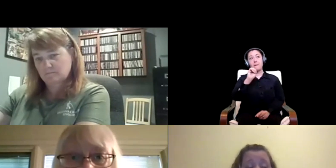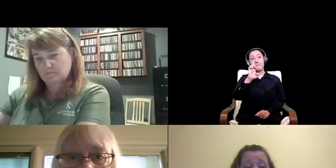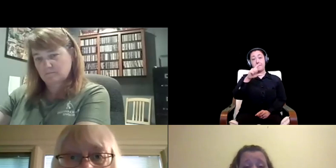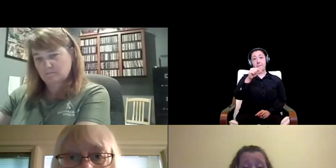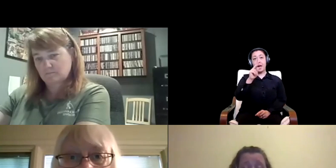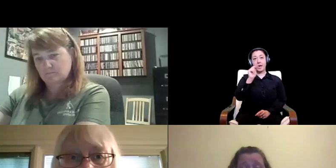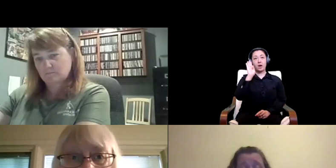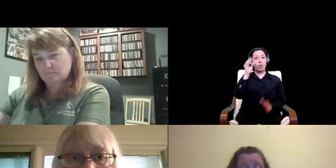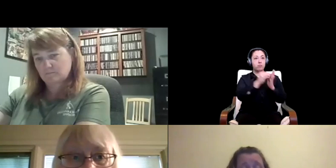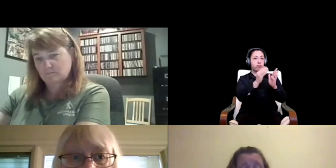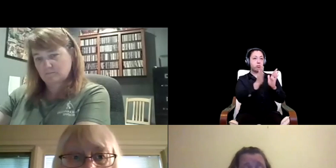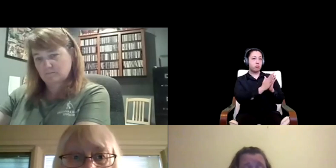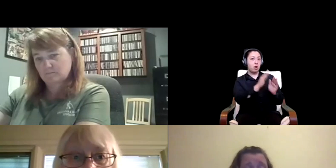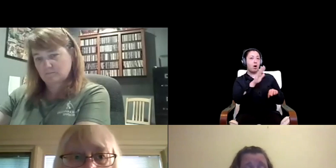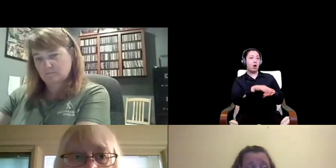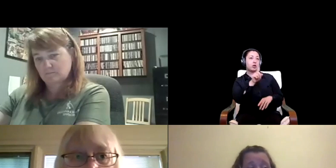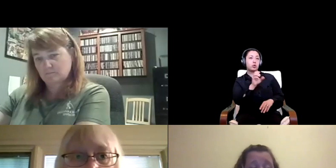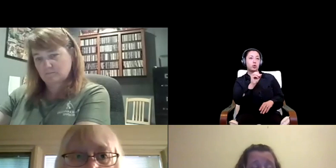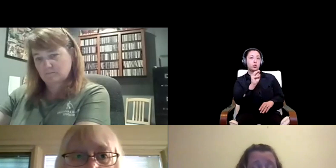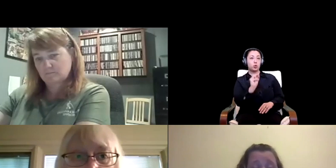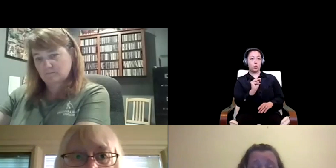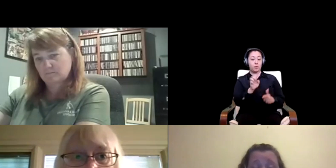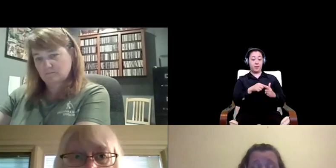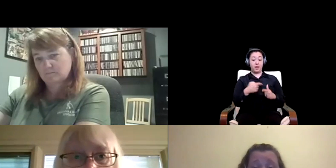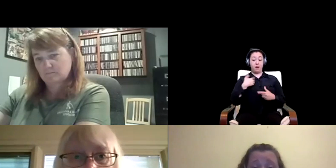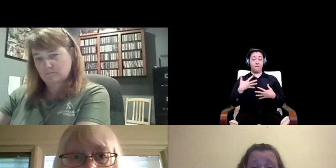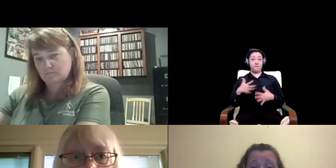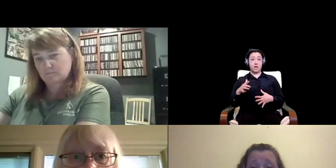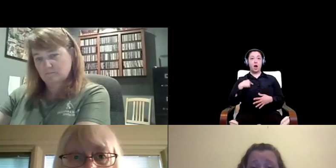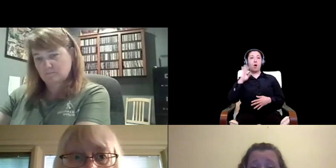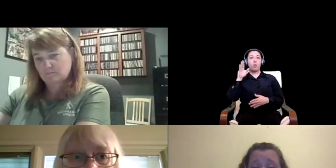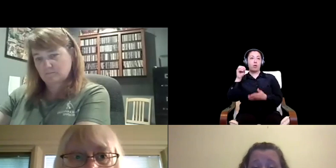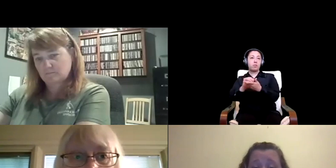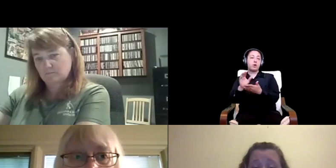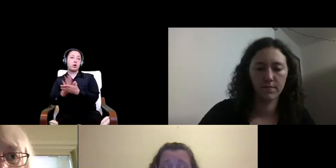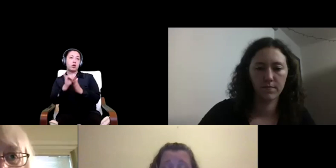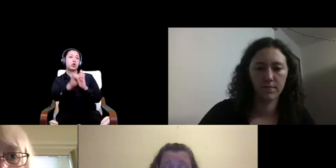and once I am done talking I will share that on the YouTube page so that you have access